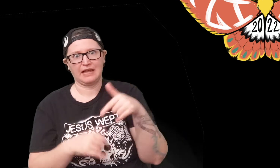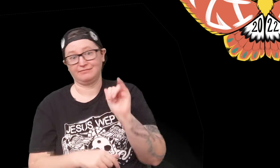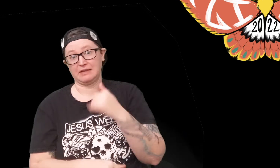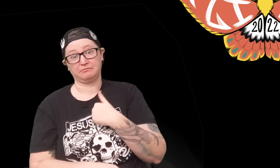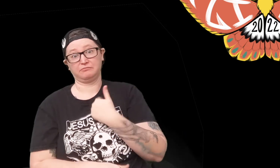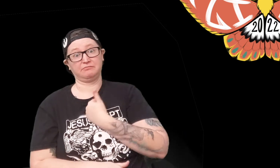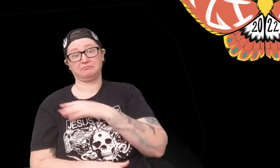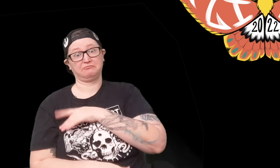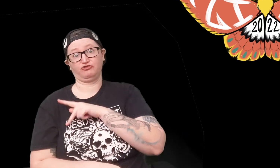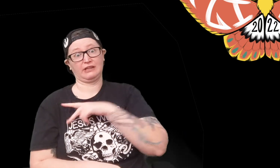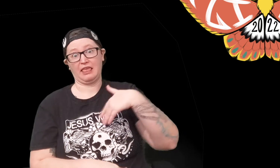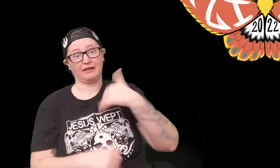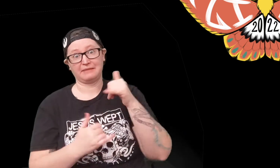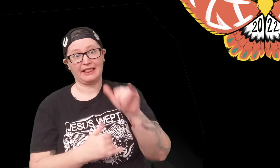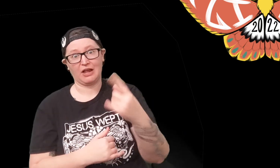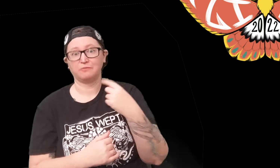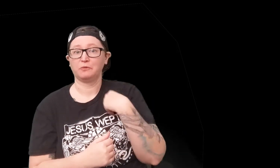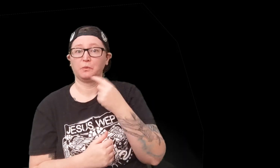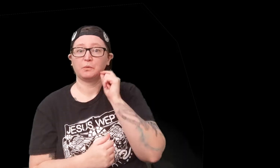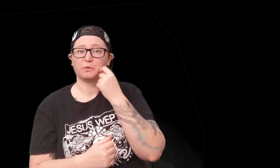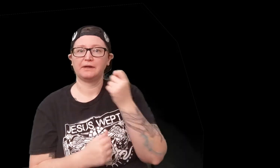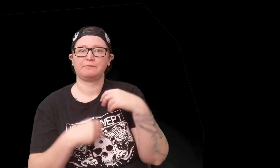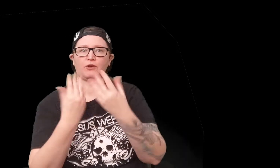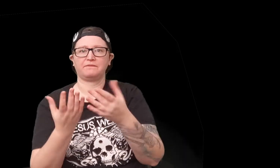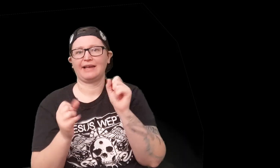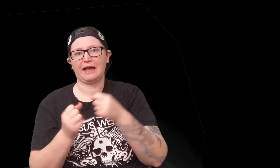you haven't actually played that which I had not personally played that before I thought that was